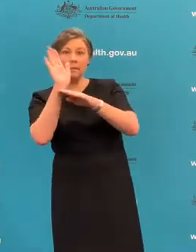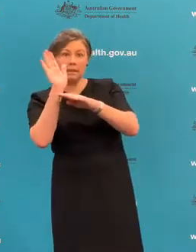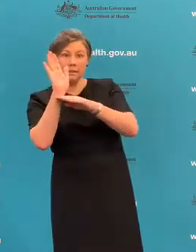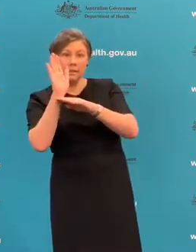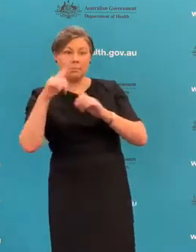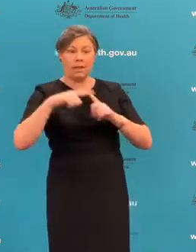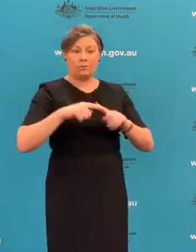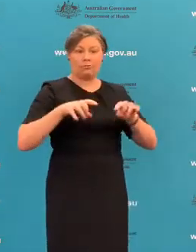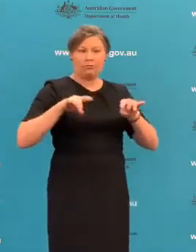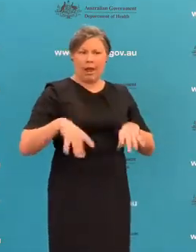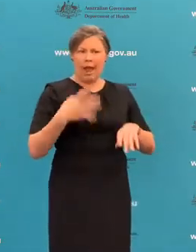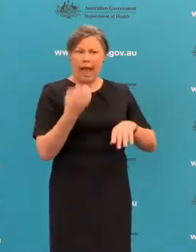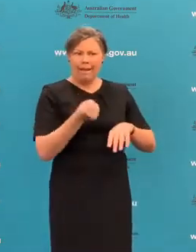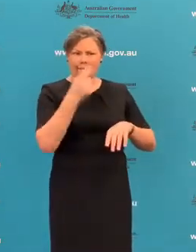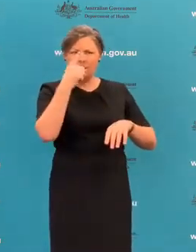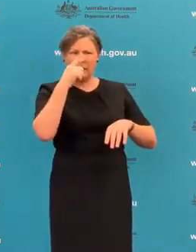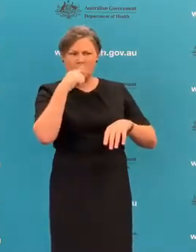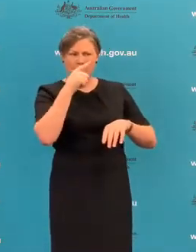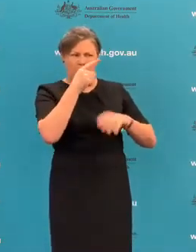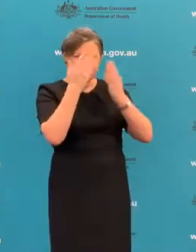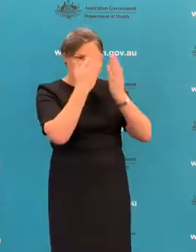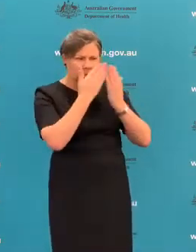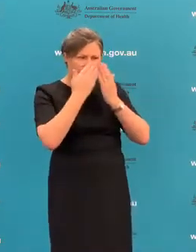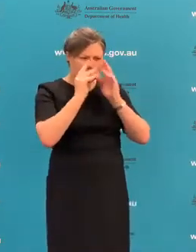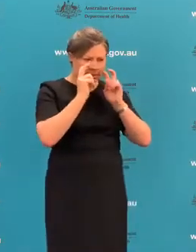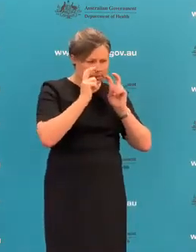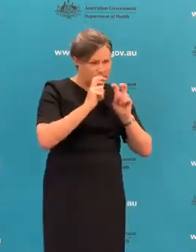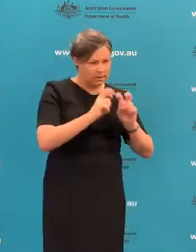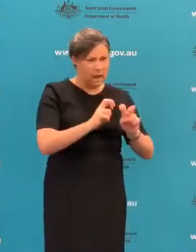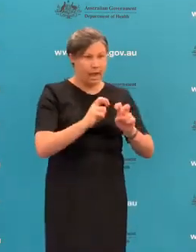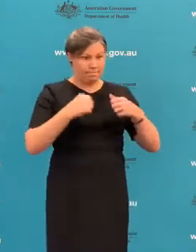overseas. And as we've seen with increasing numbers of people being